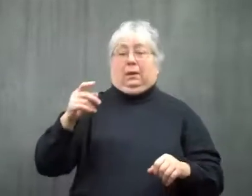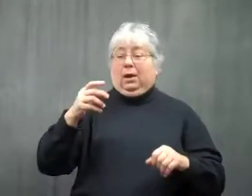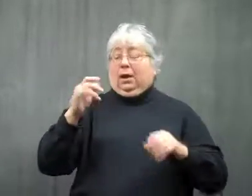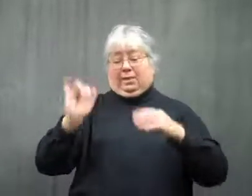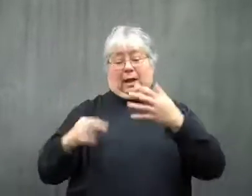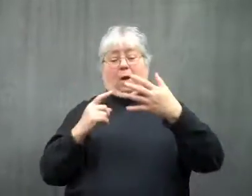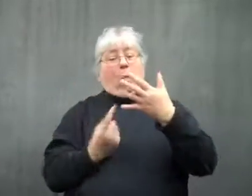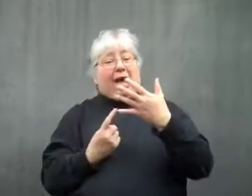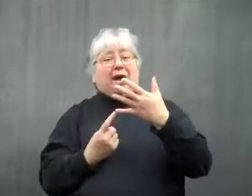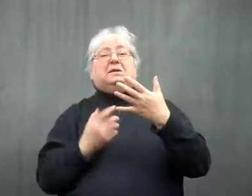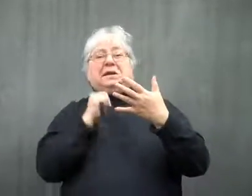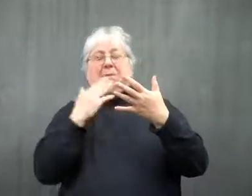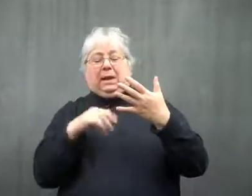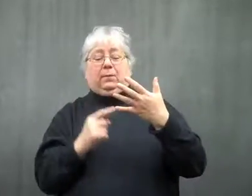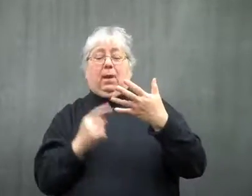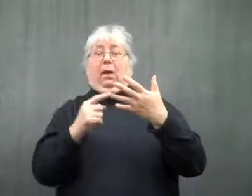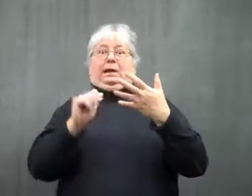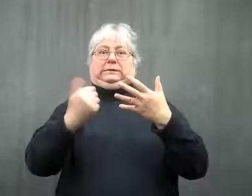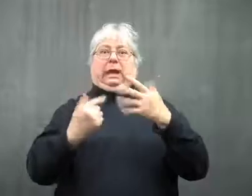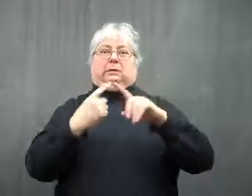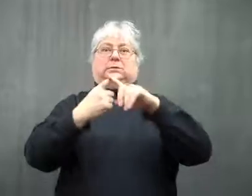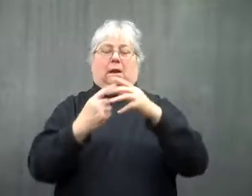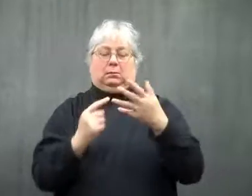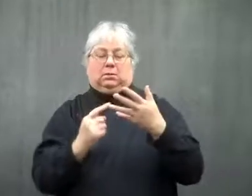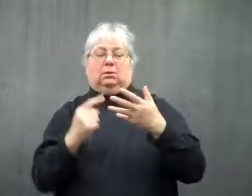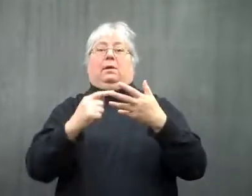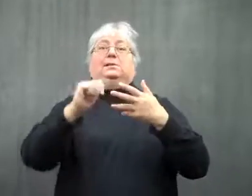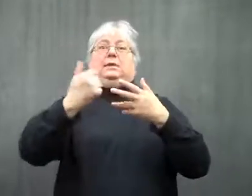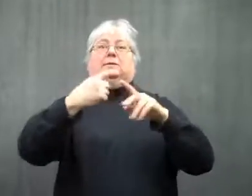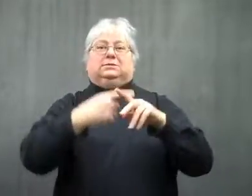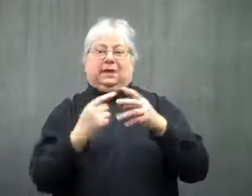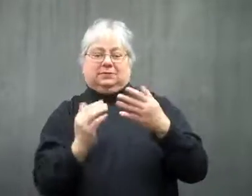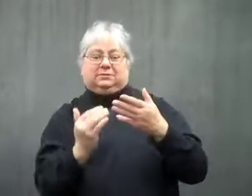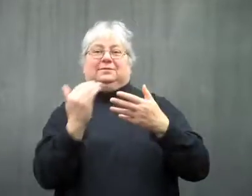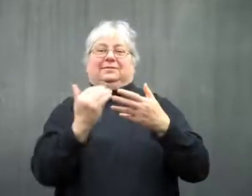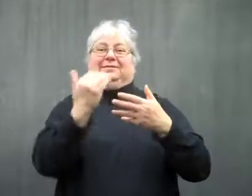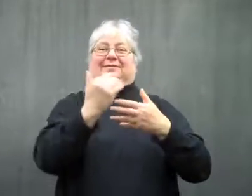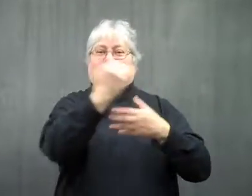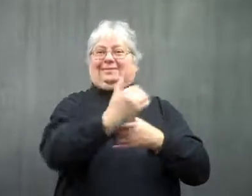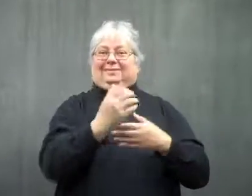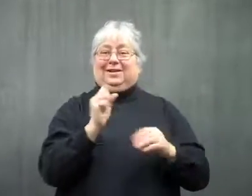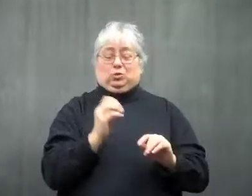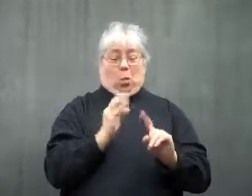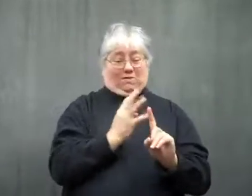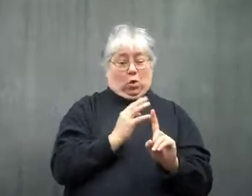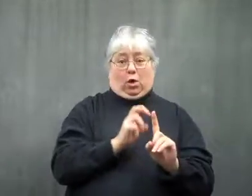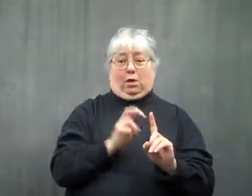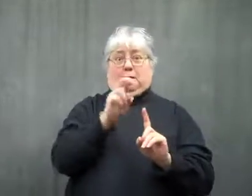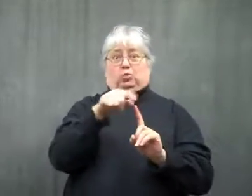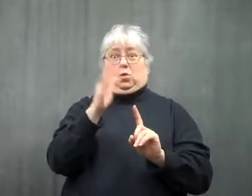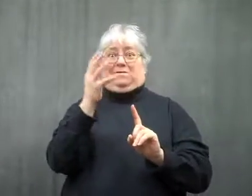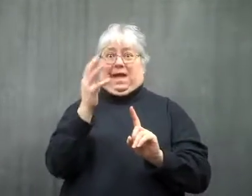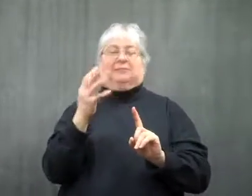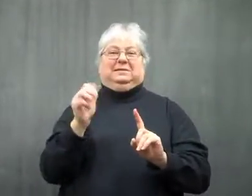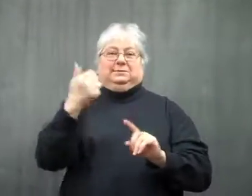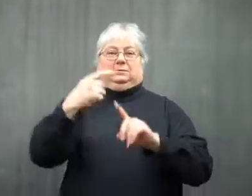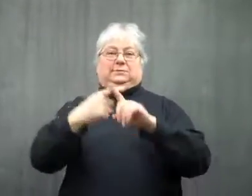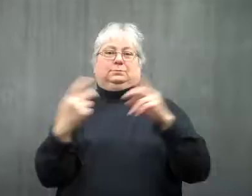Each level is 10 times worse than the one below it. So level 5 is 10 times worse than level 4.